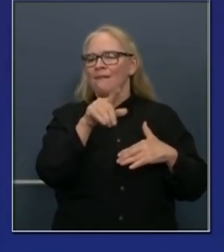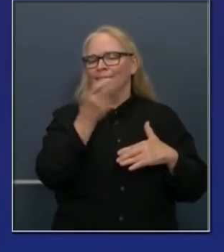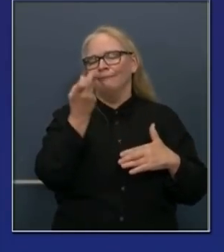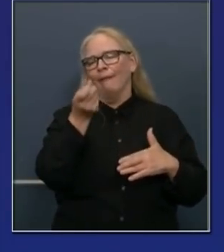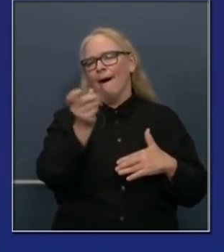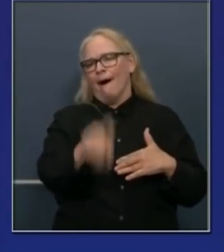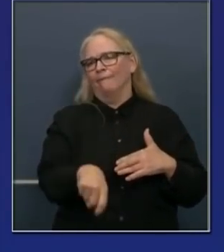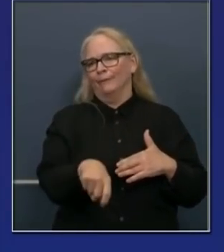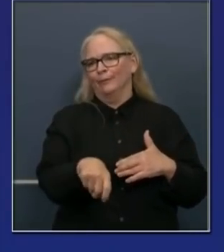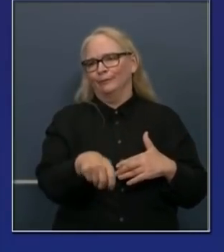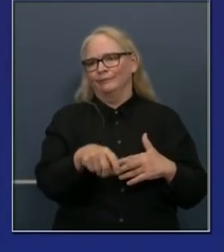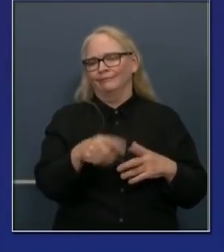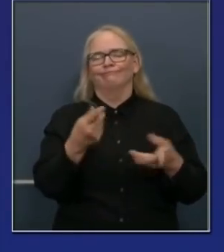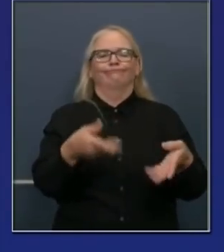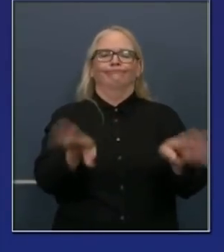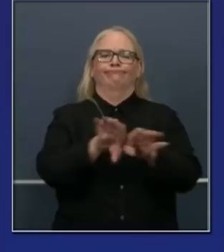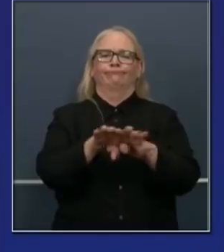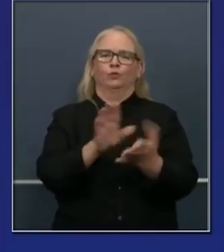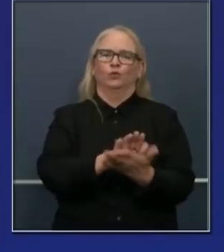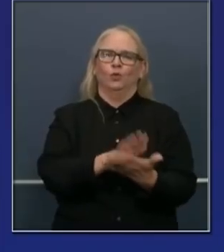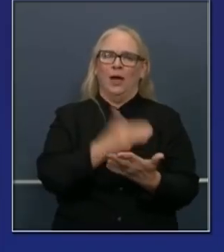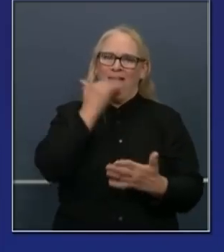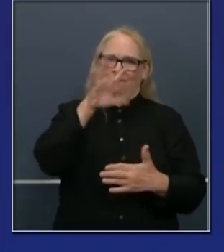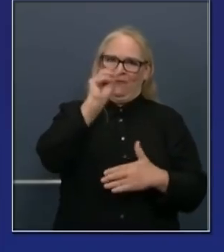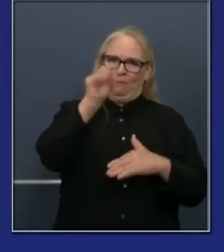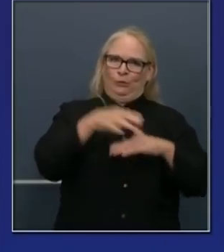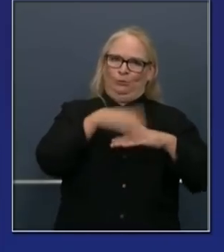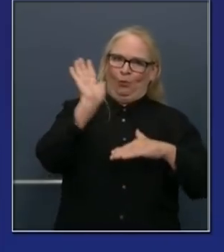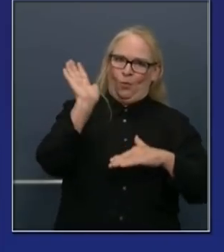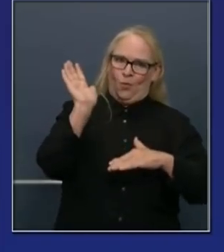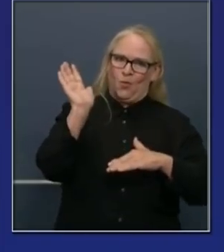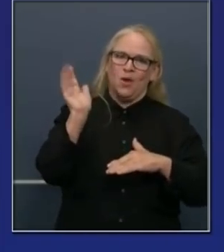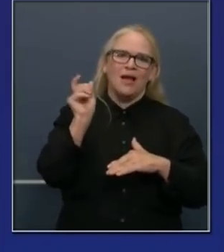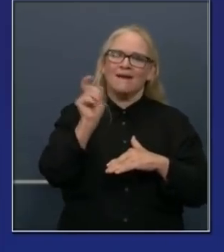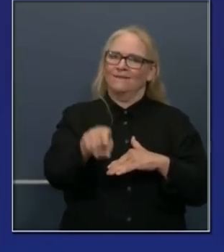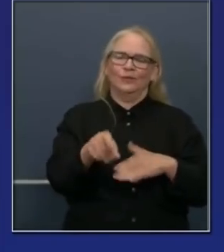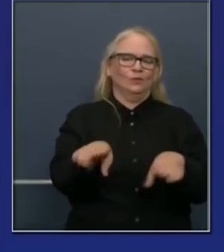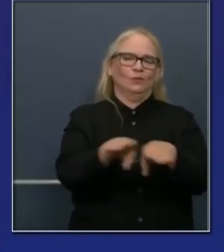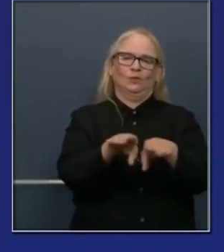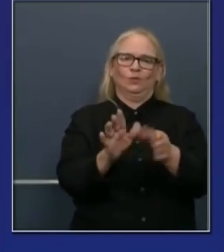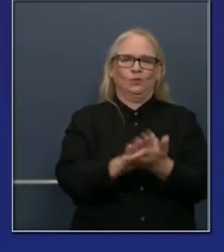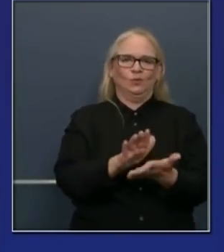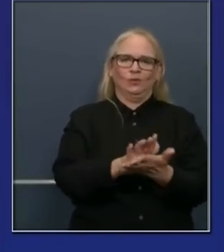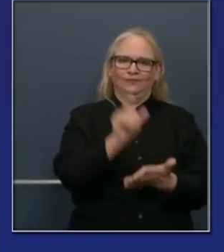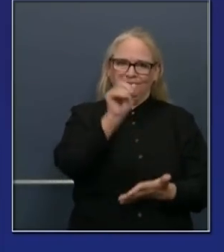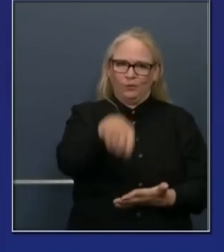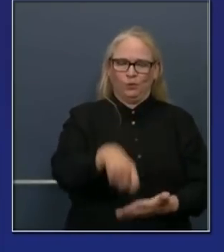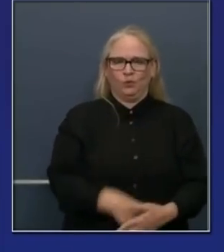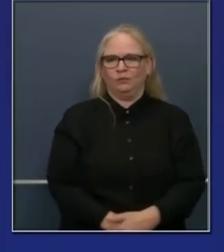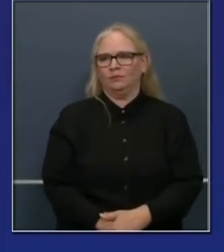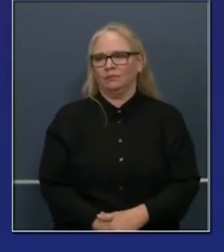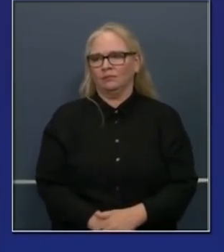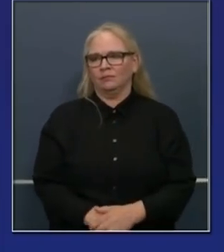DISTRICT, LOCAL SCHOOL IS POSITIVE, THEN IT WOULD TRIGGER CRITERIA TO CONSIDER CLOSING,